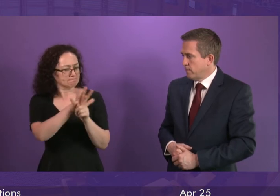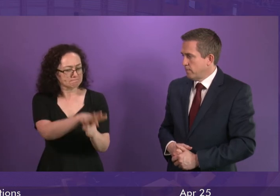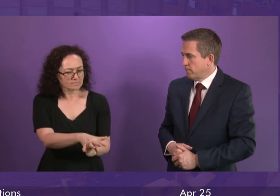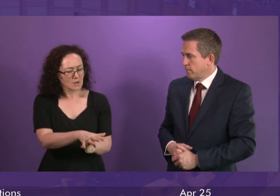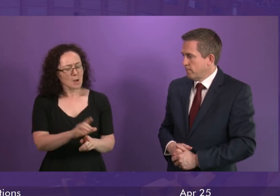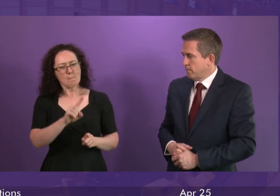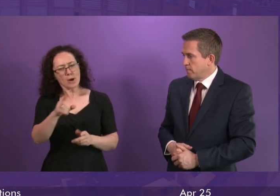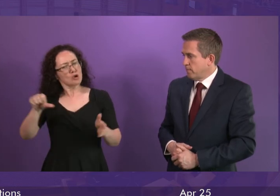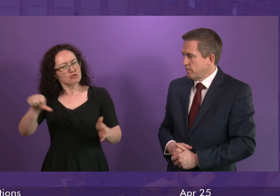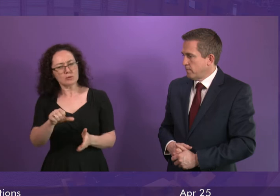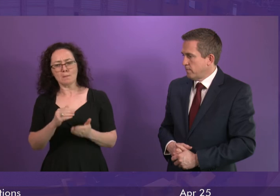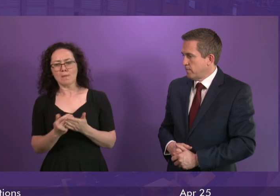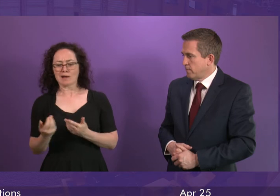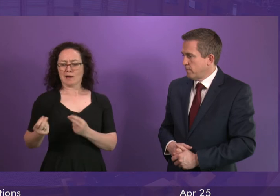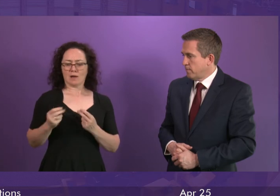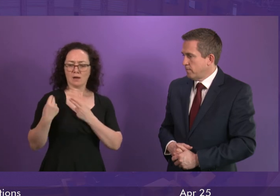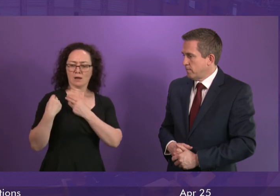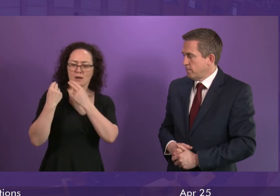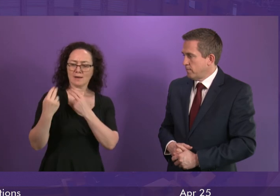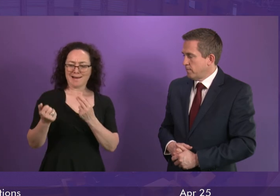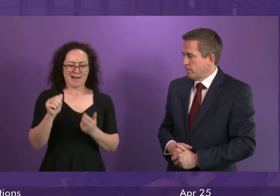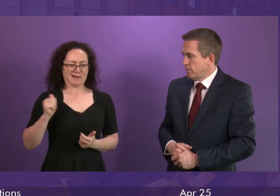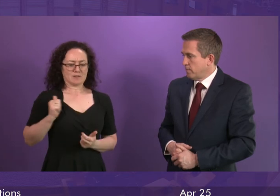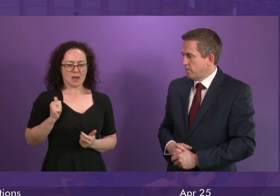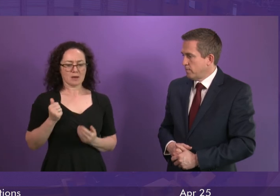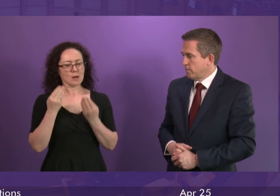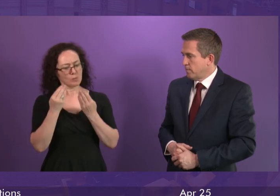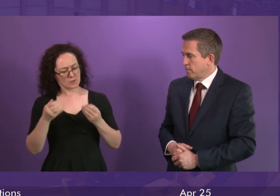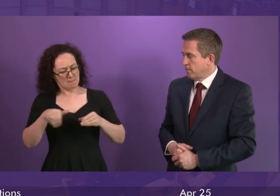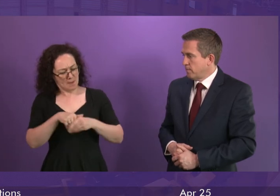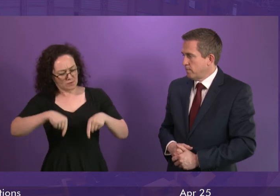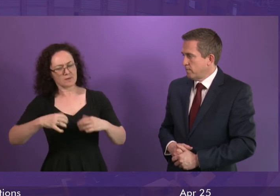of the Parliament to lead the fight on their own; every one of us should be shoulder to